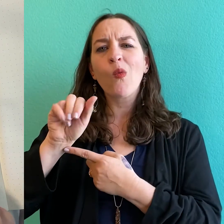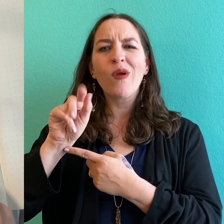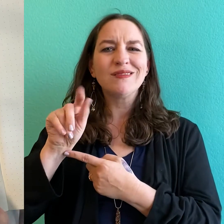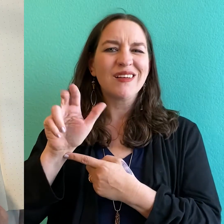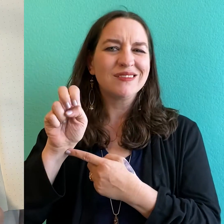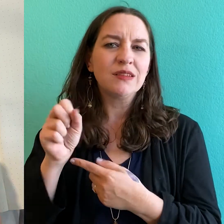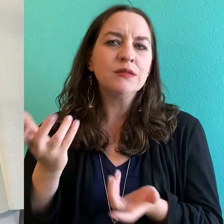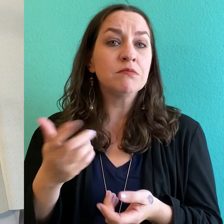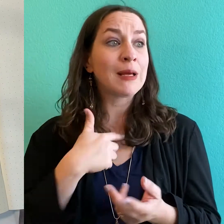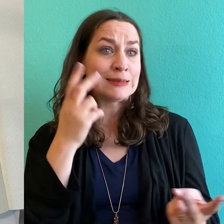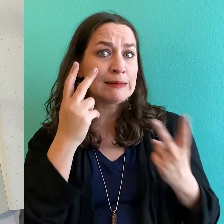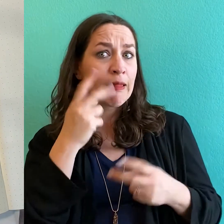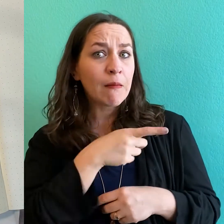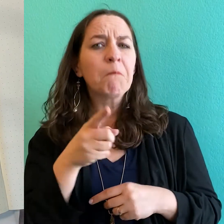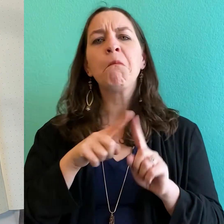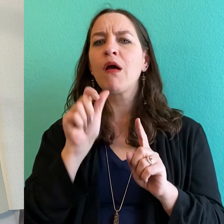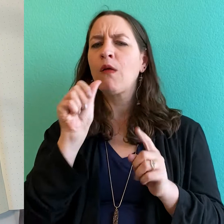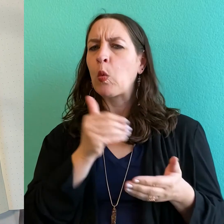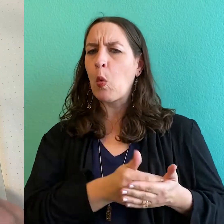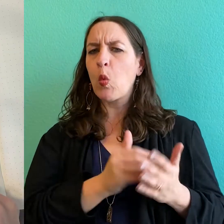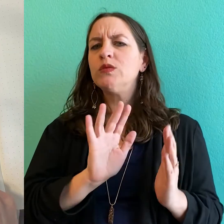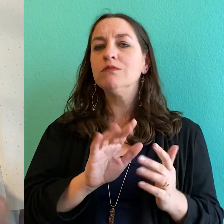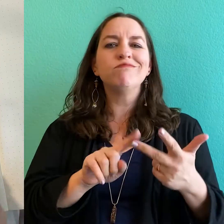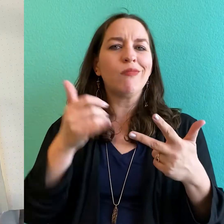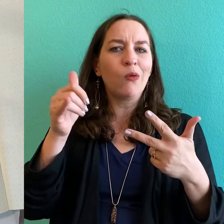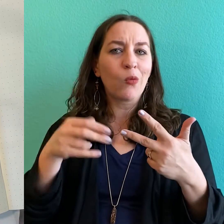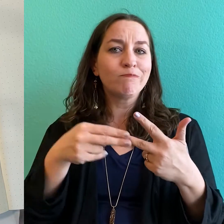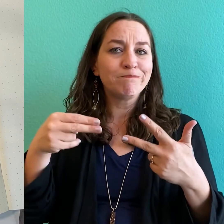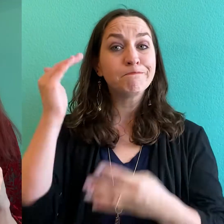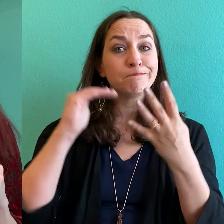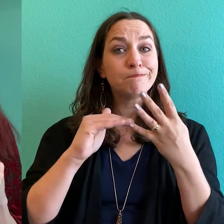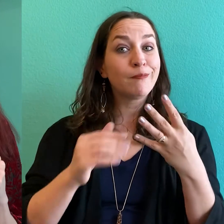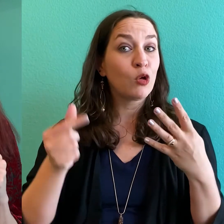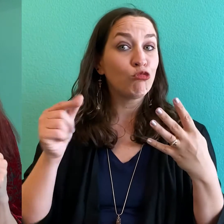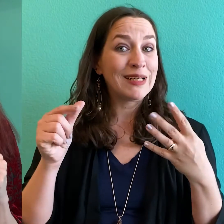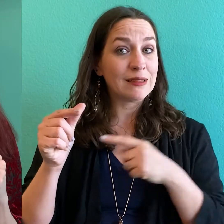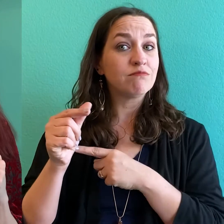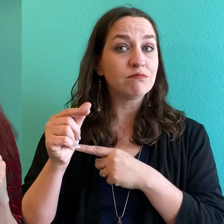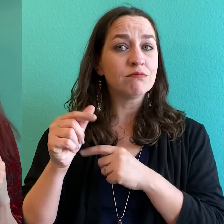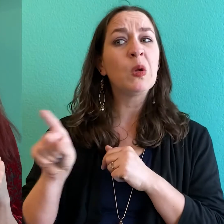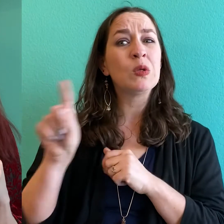in my day-to-day life, but maybe I don't know super well or maybe aren't close friends. And I'm going to pick a green to show people